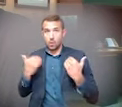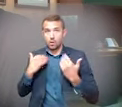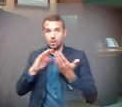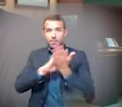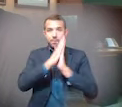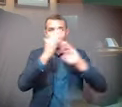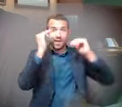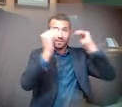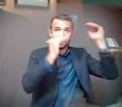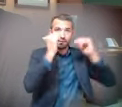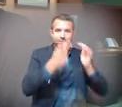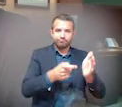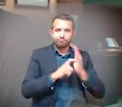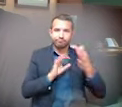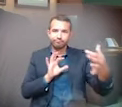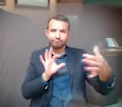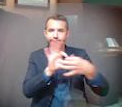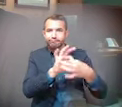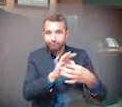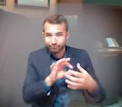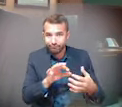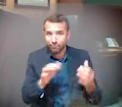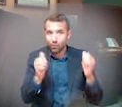the adult world, is connecting to the disability community.